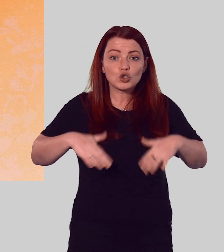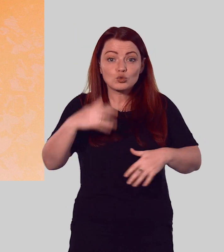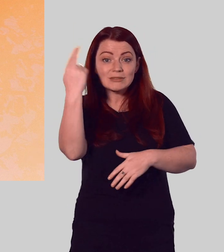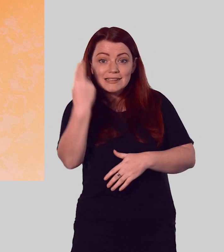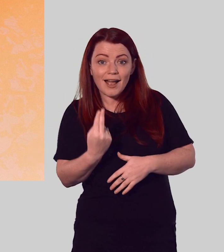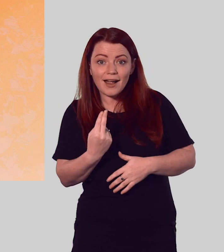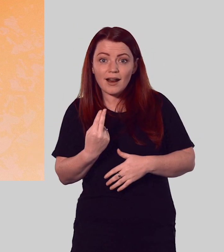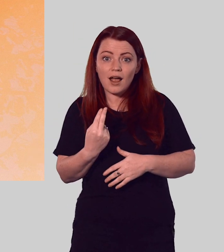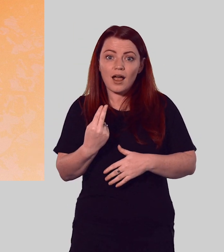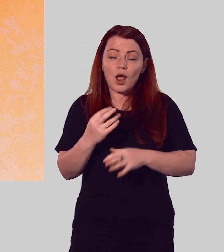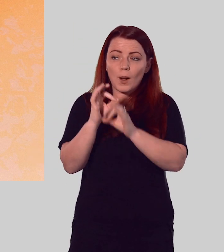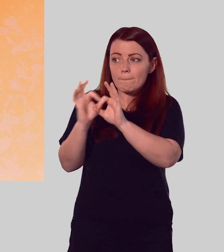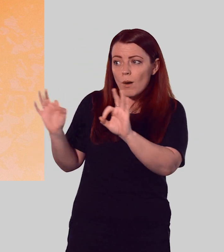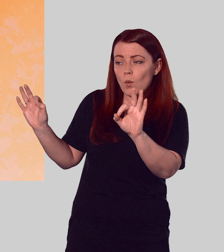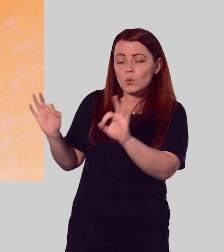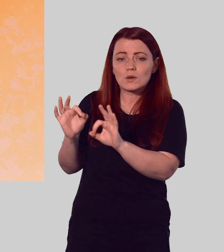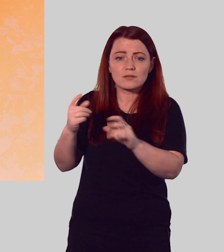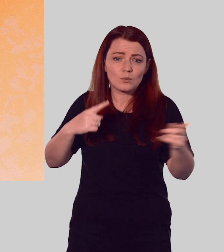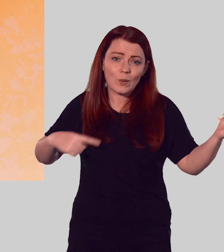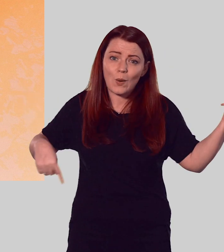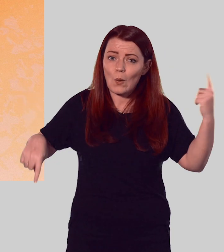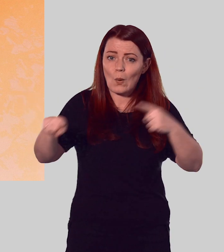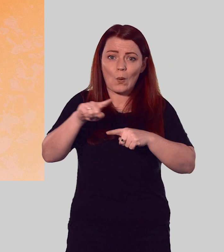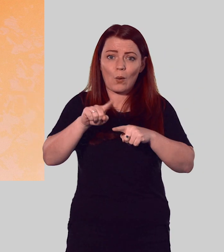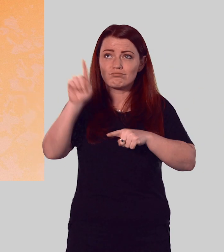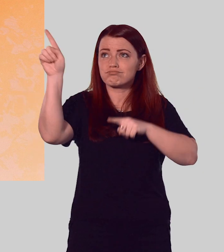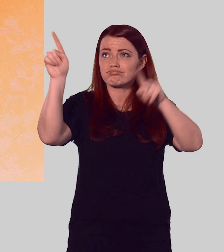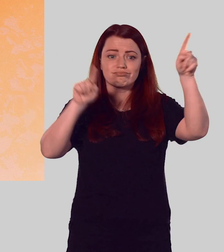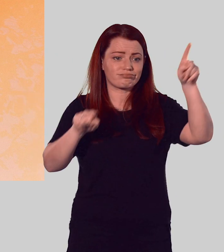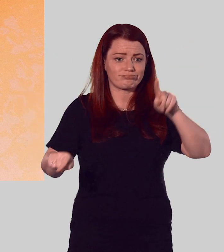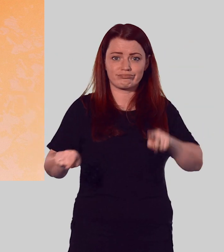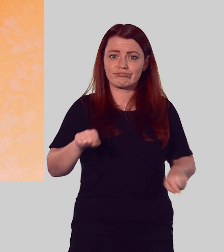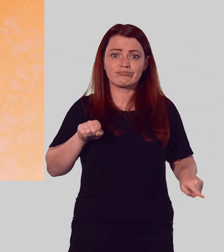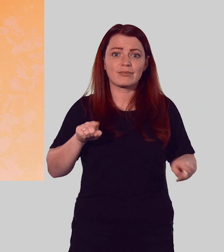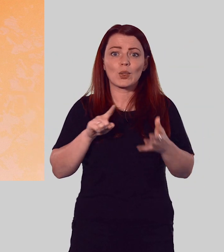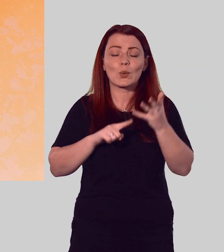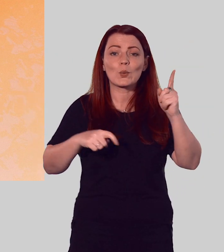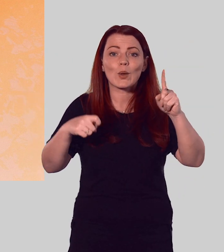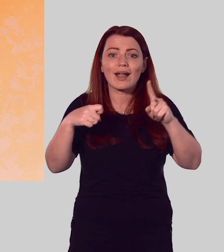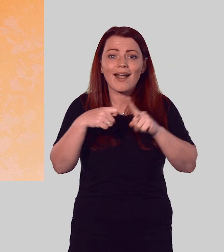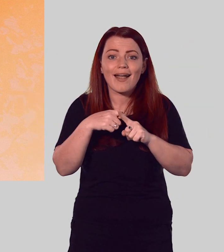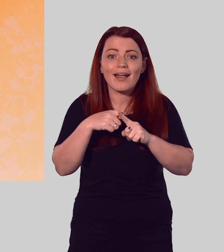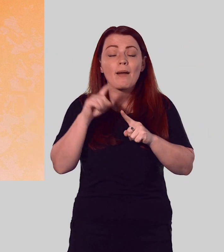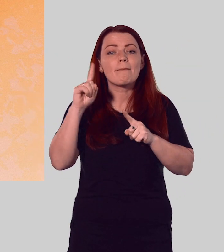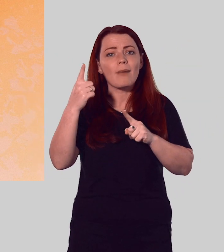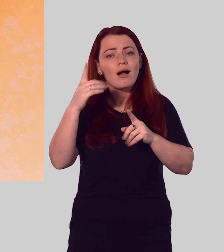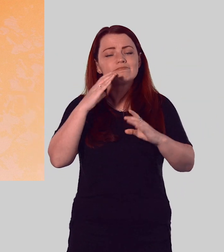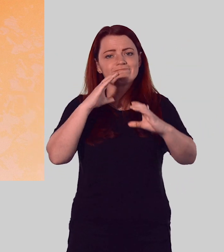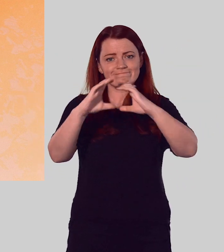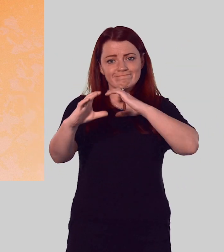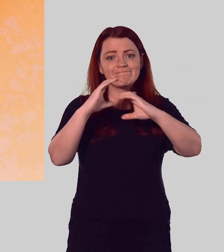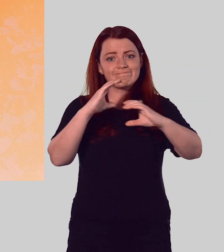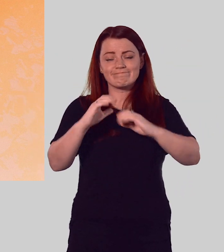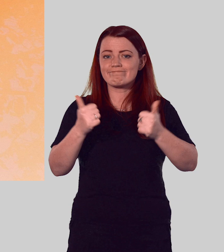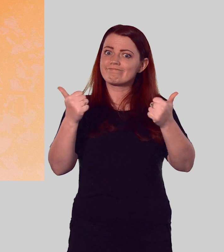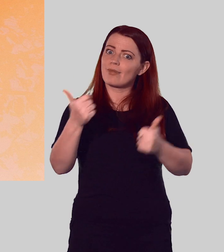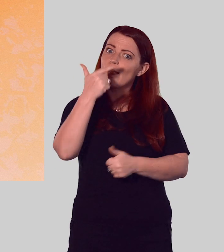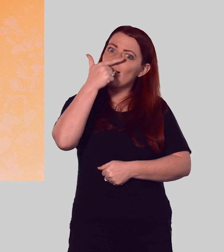composers and we're all located in different parts of the country but we're able to communicate luckily through